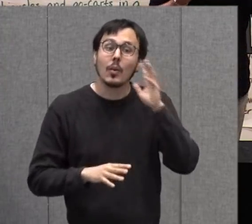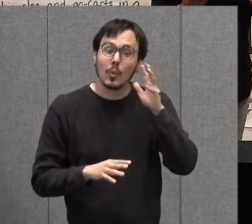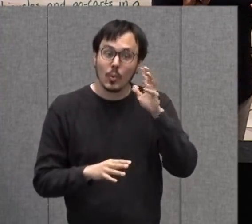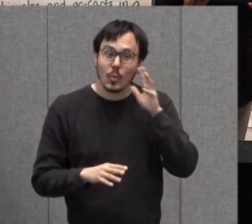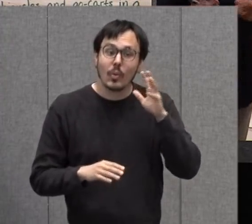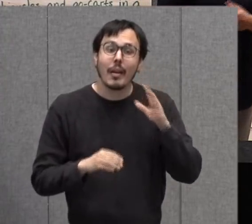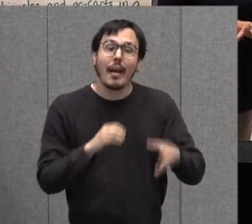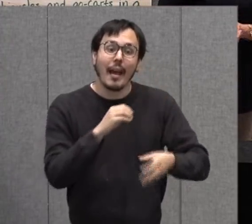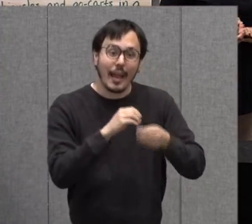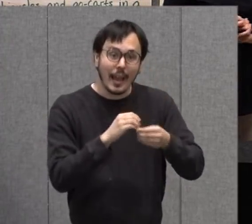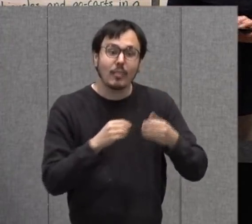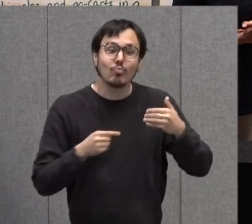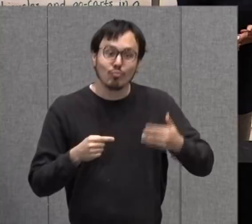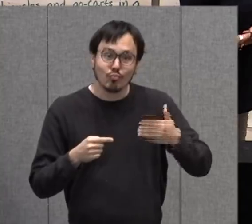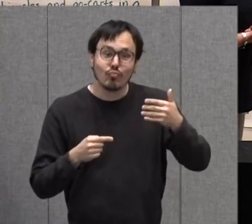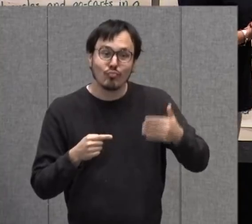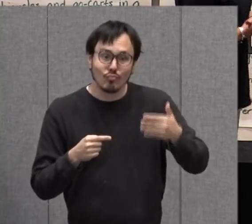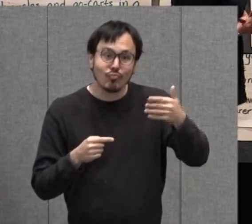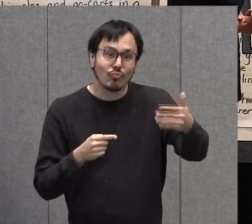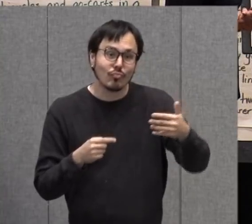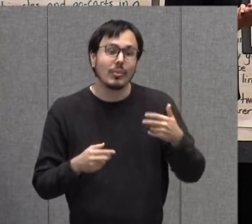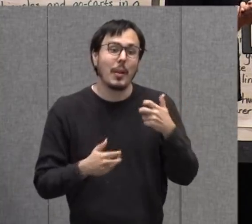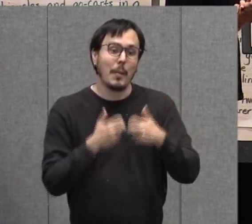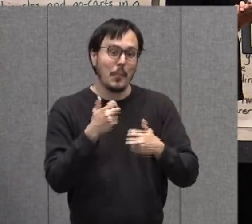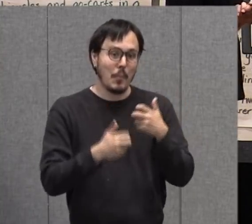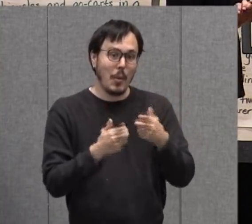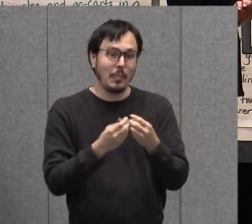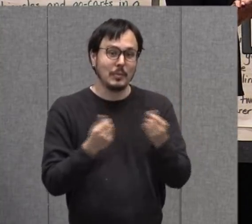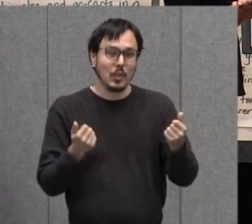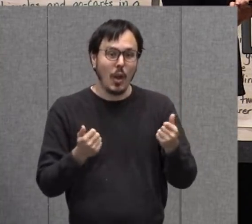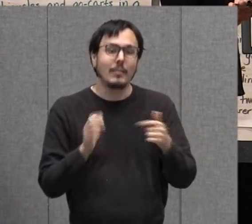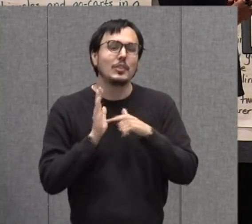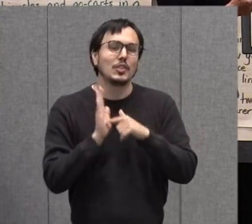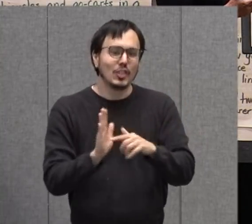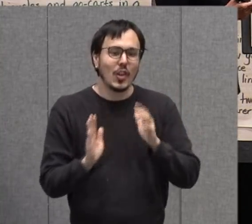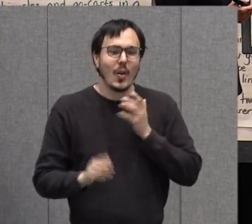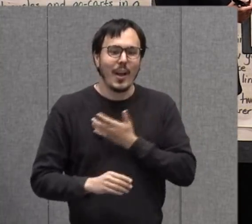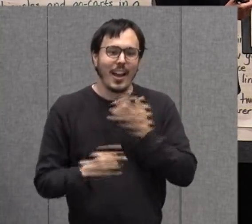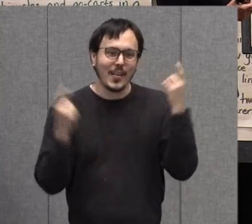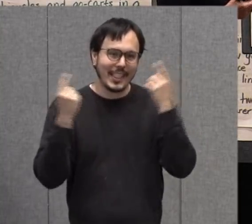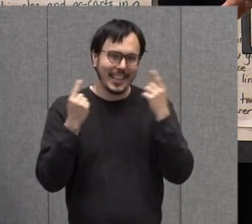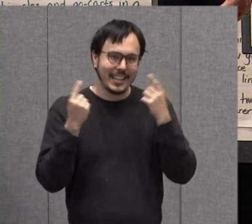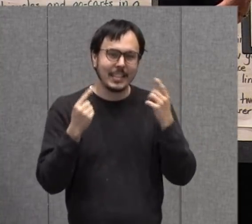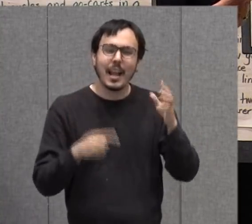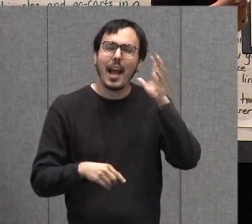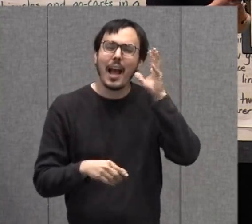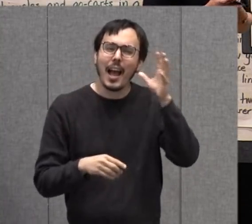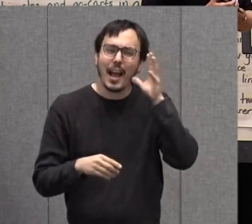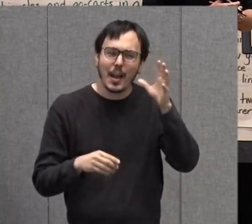as we problem solve to show our thinking. So, I'm gonna start thinking about this problem